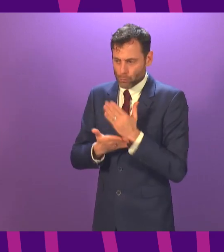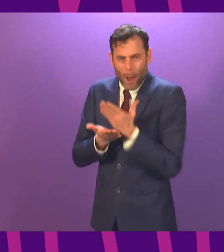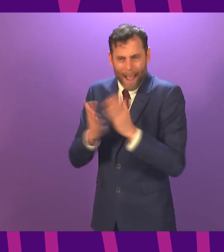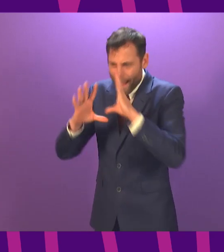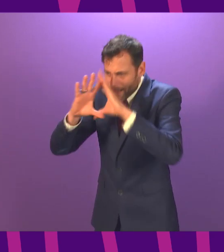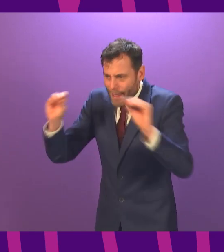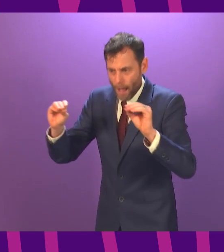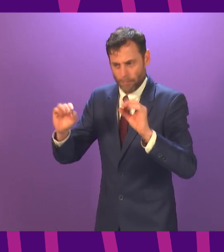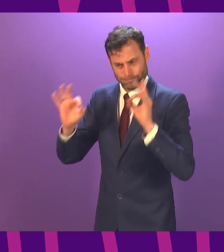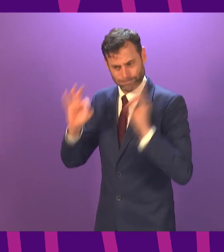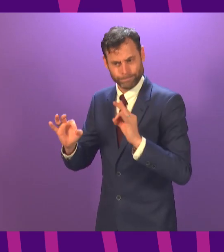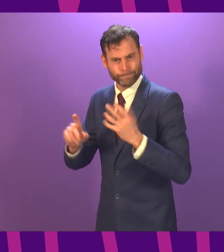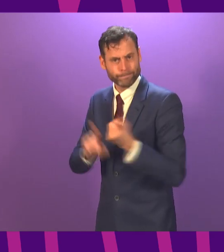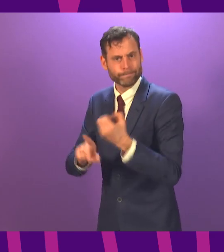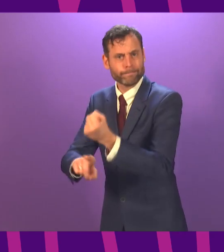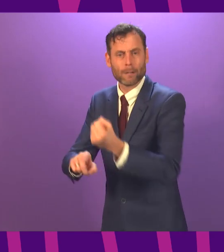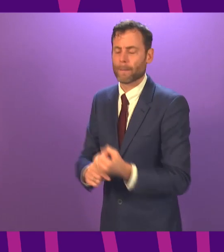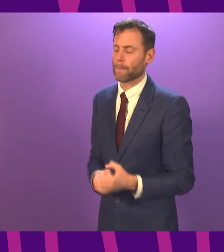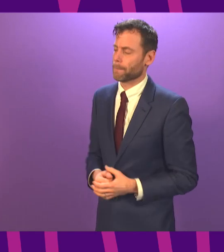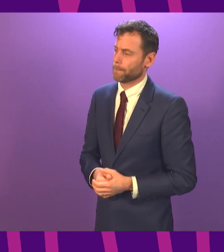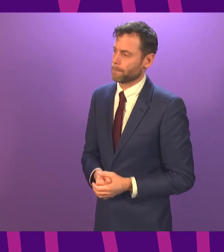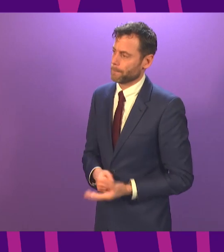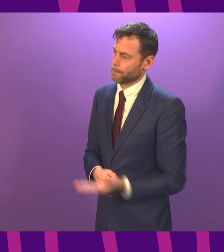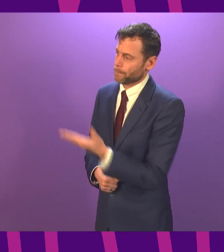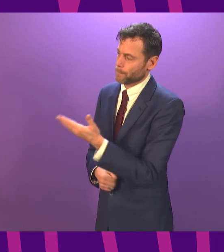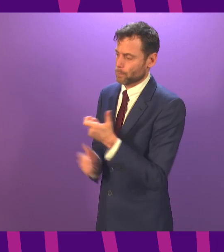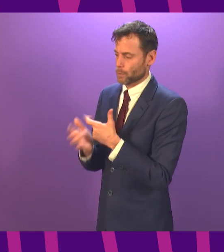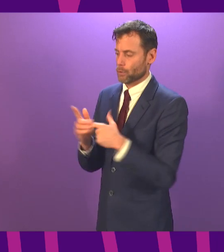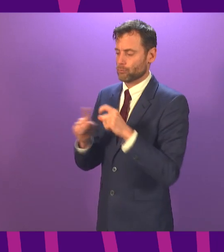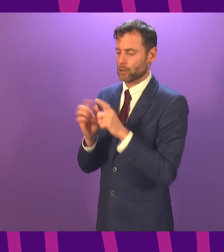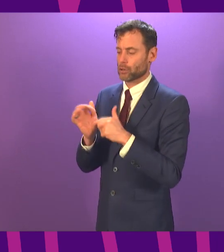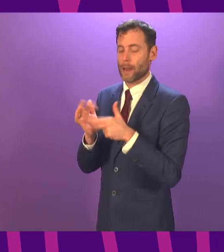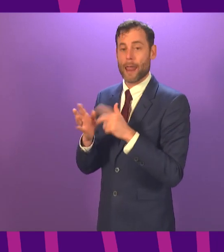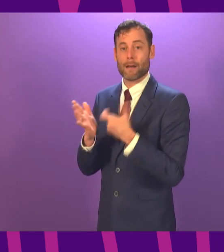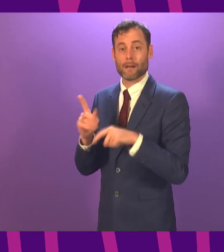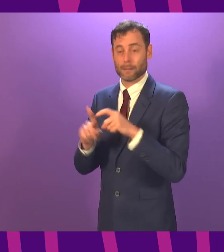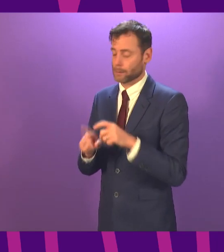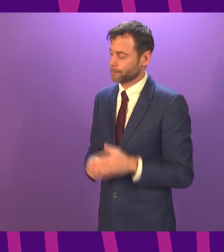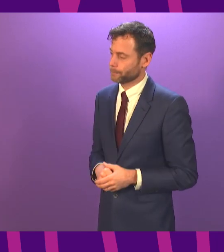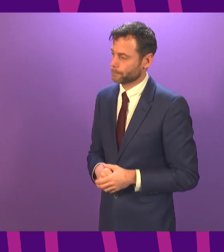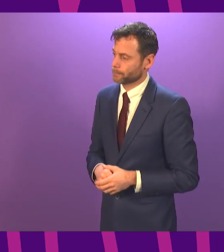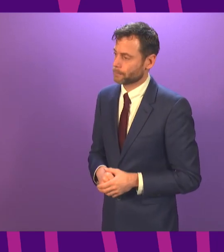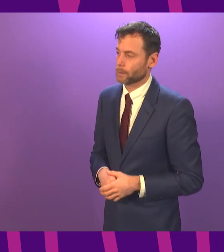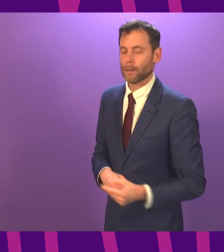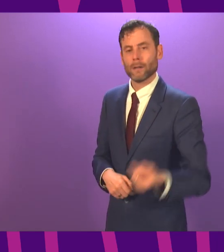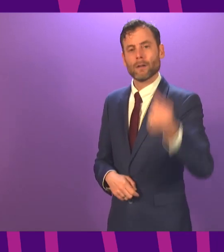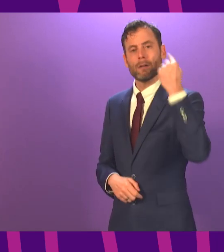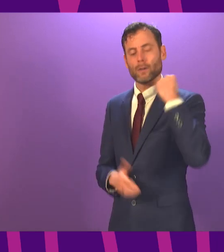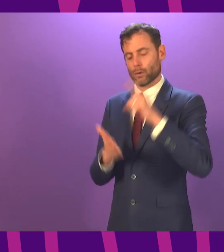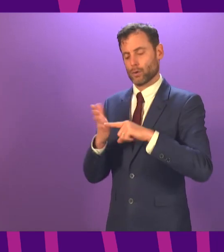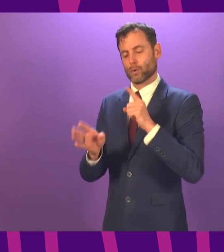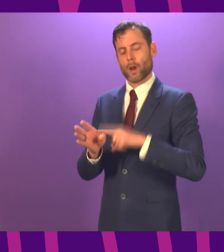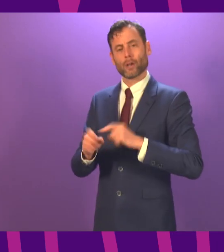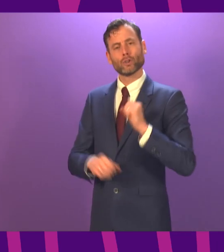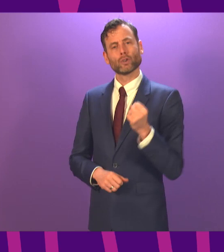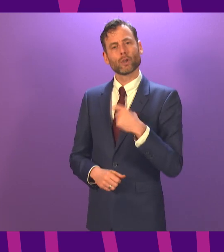2. Richard Leonard (Central Scotland) (Lab): Back in July, the Scottish Human Rights Commission